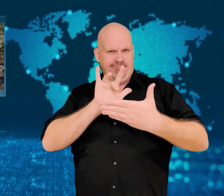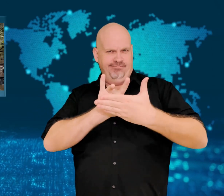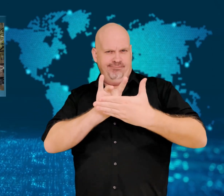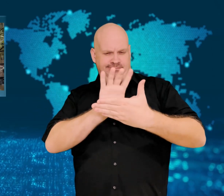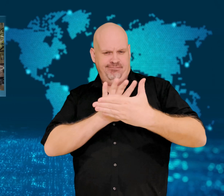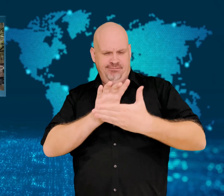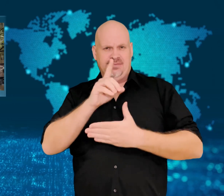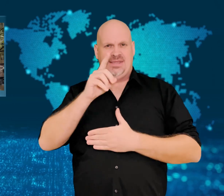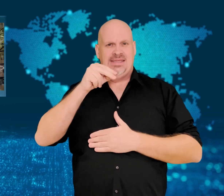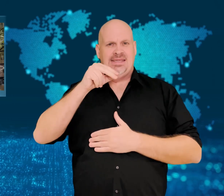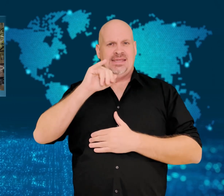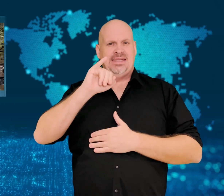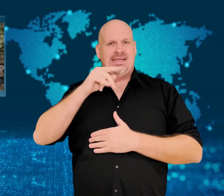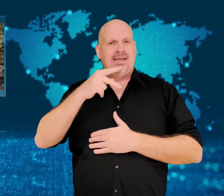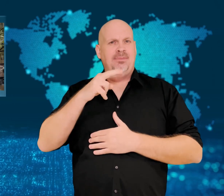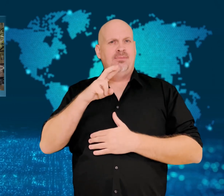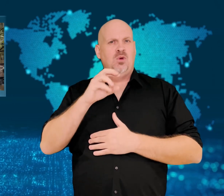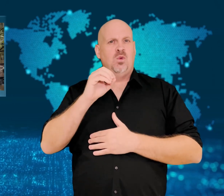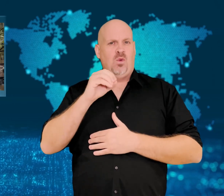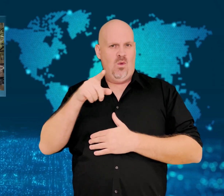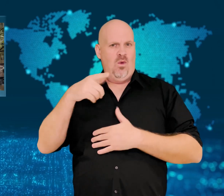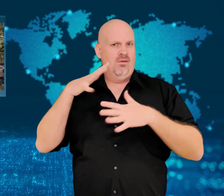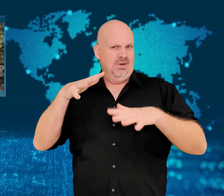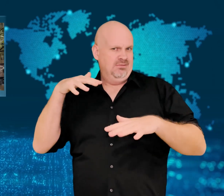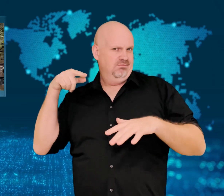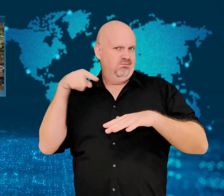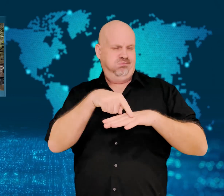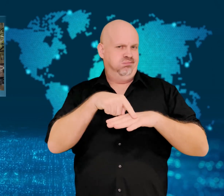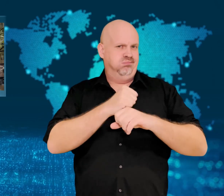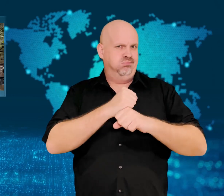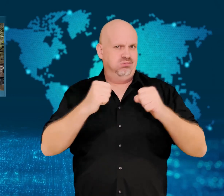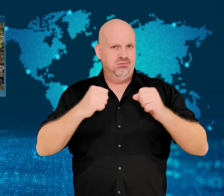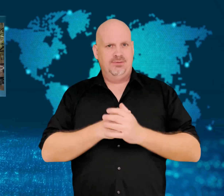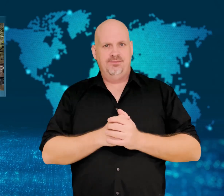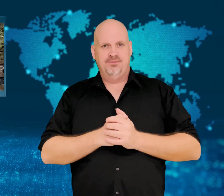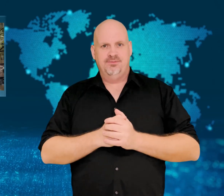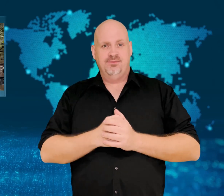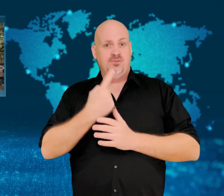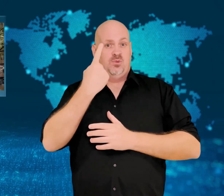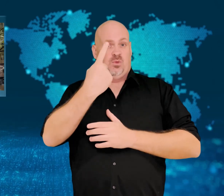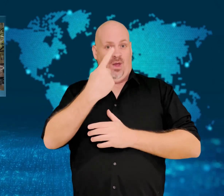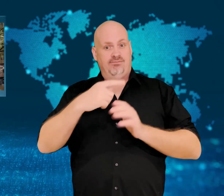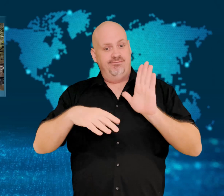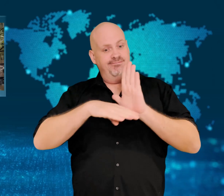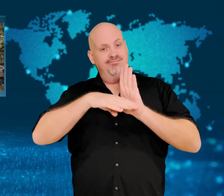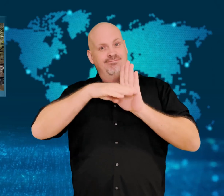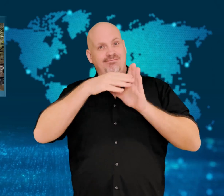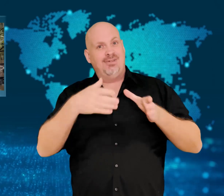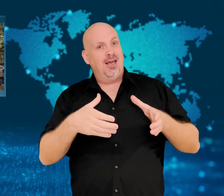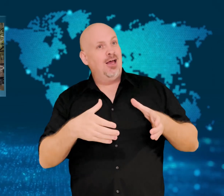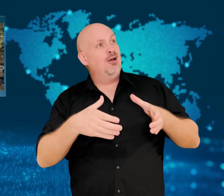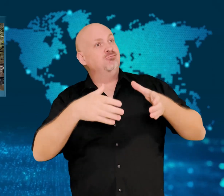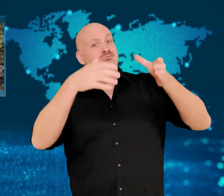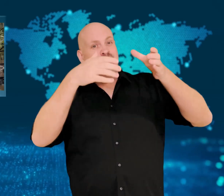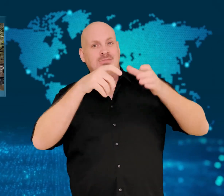One city targeted by Russia was the south-central city of Dnipro.